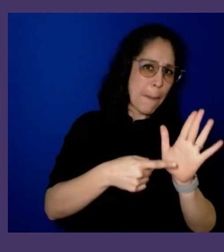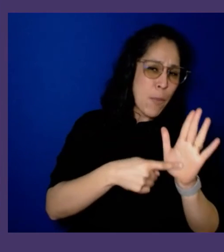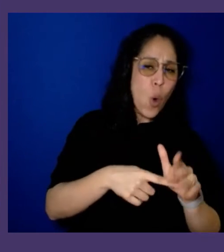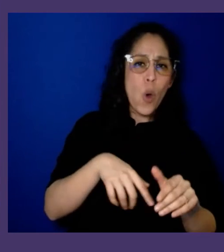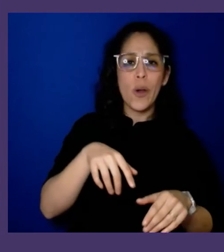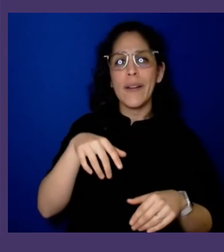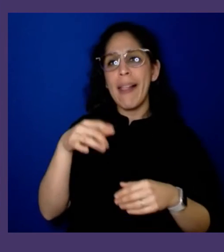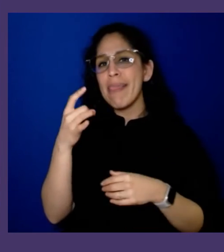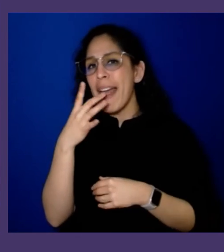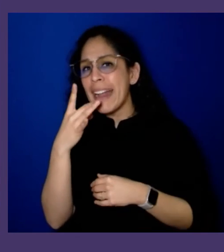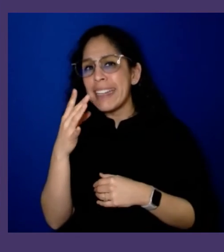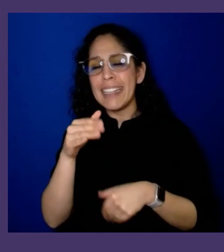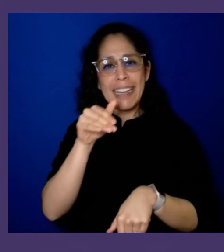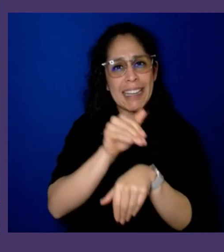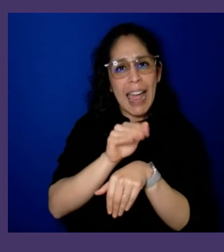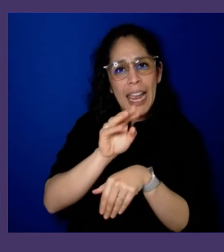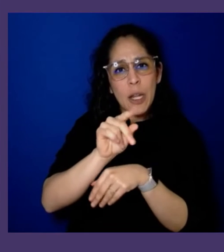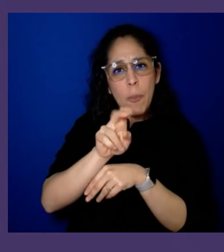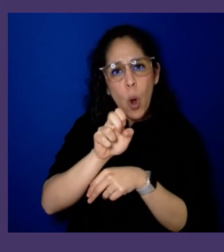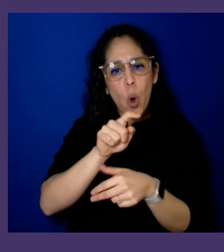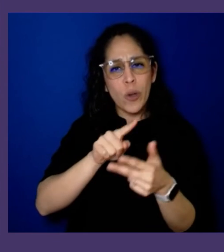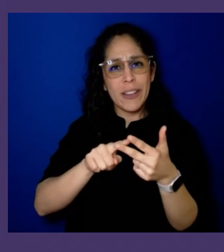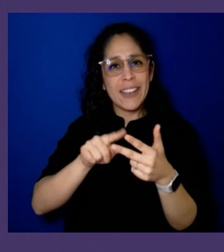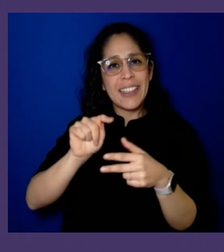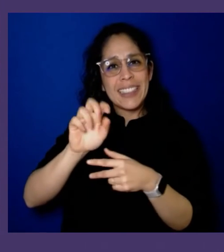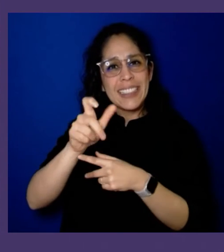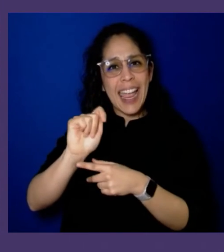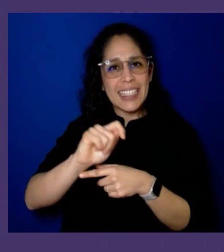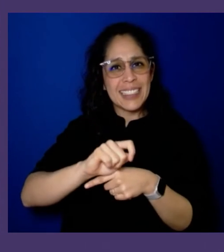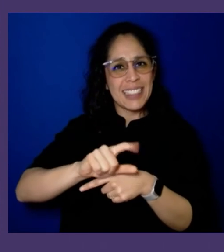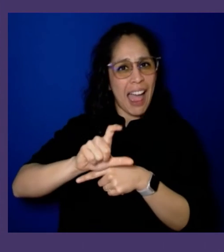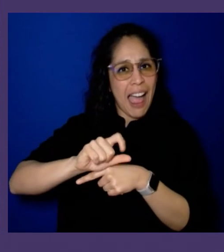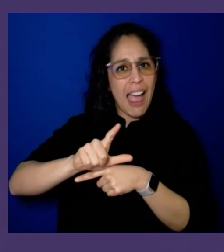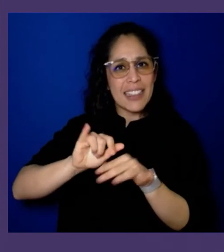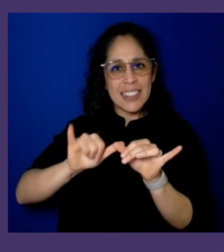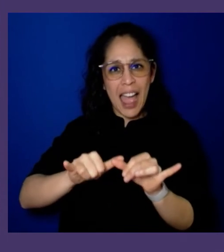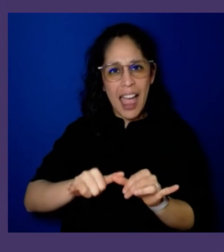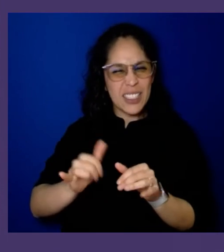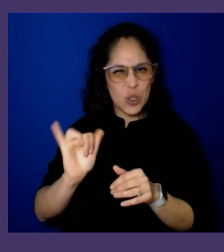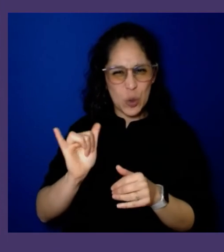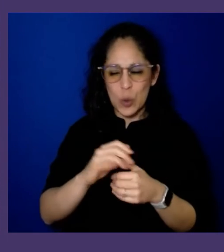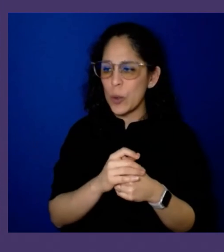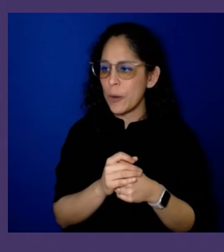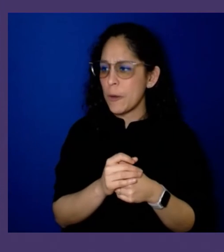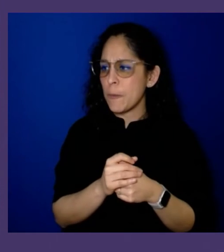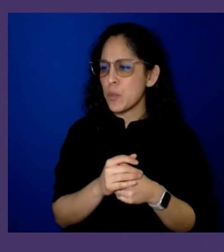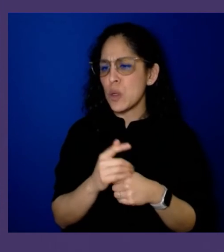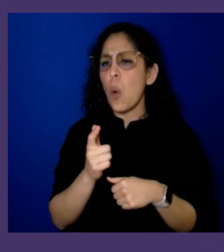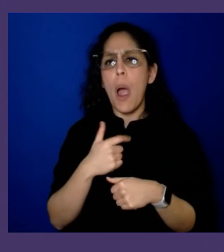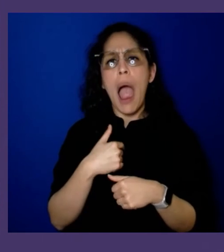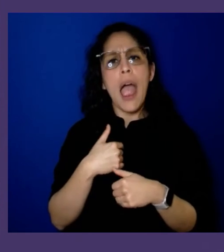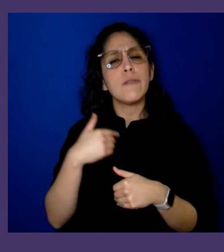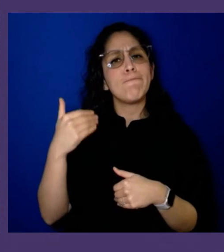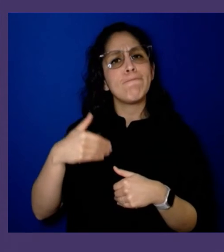text size, things like this. I've been giving feedback for those as well.